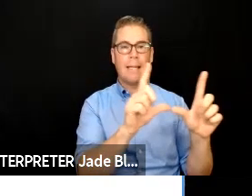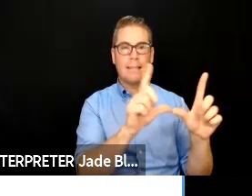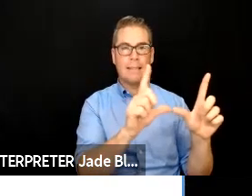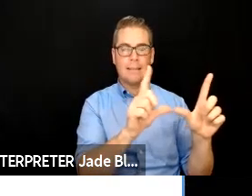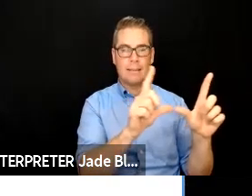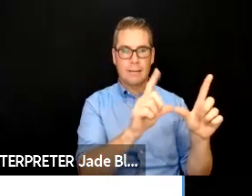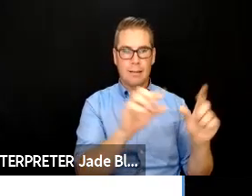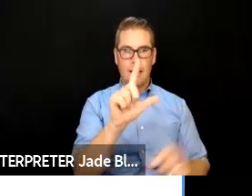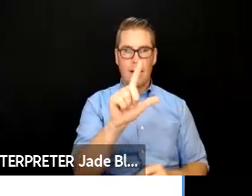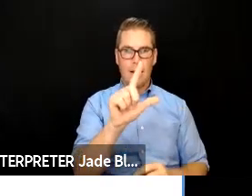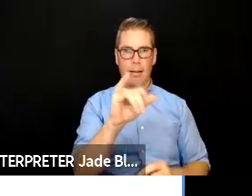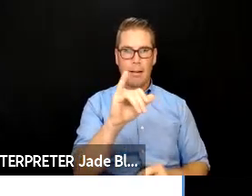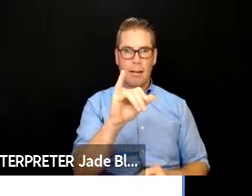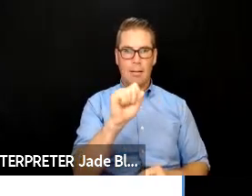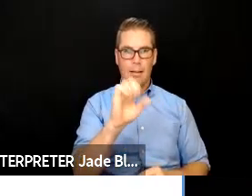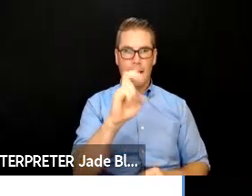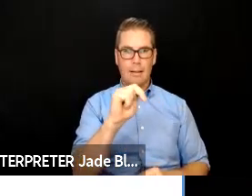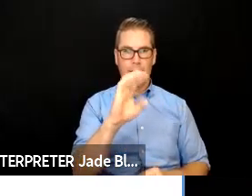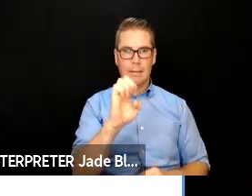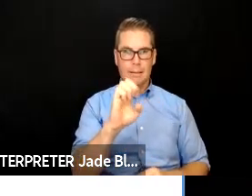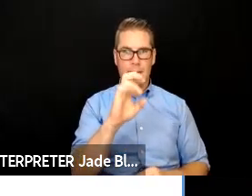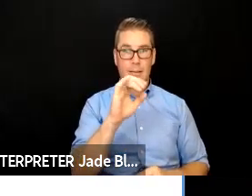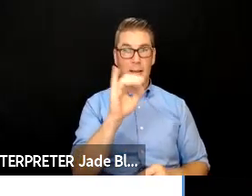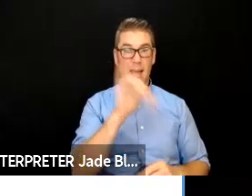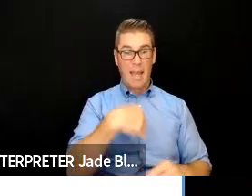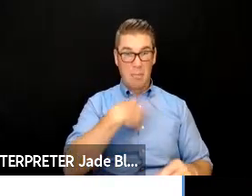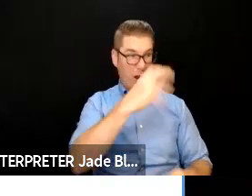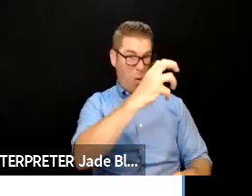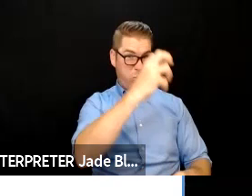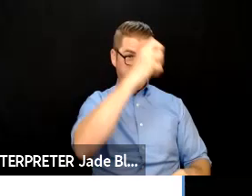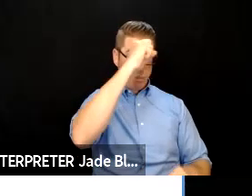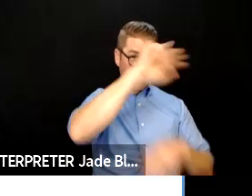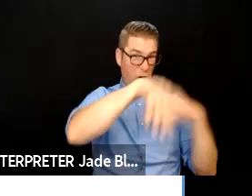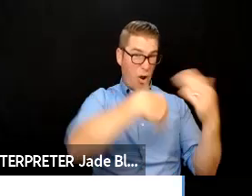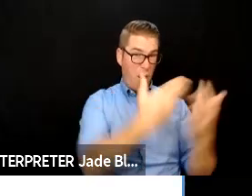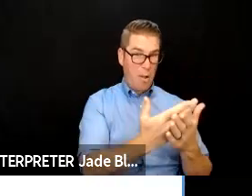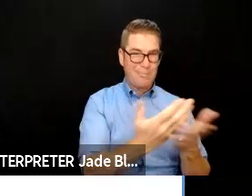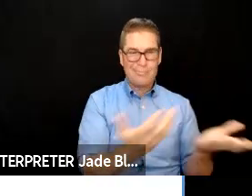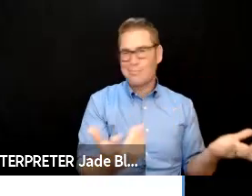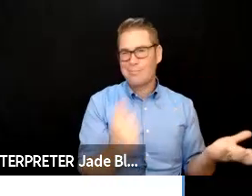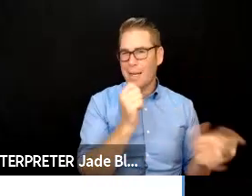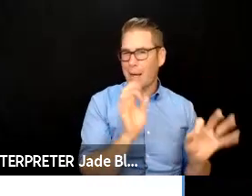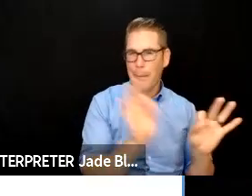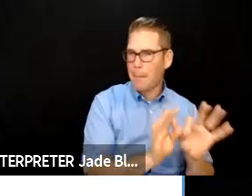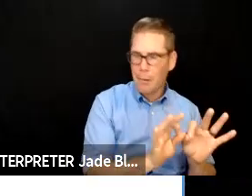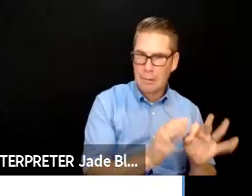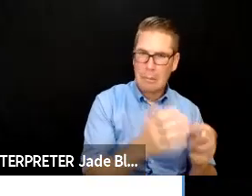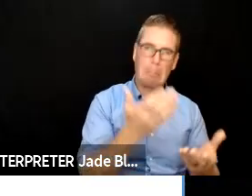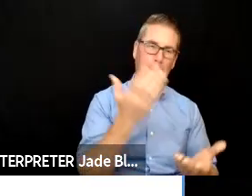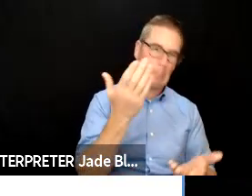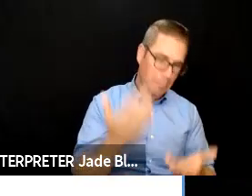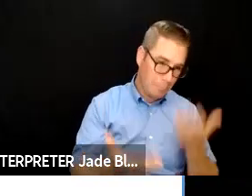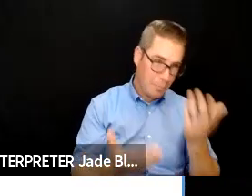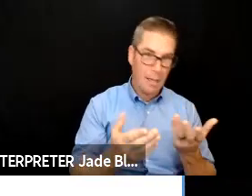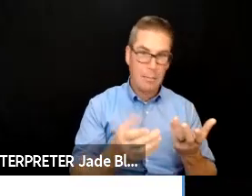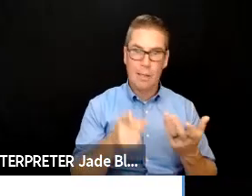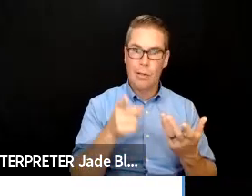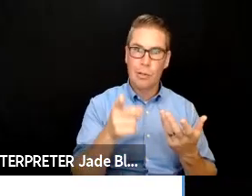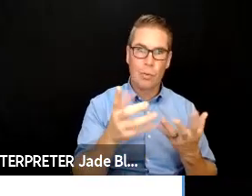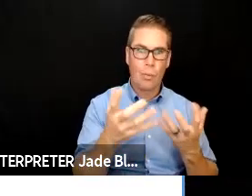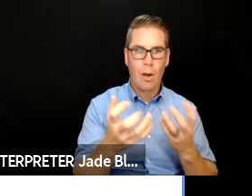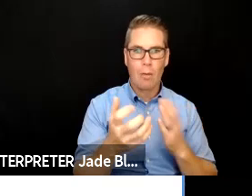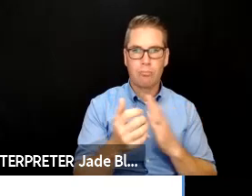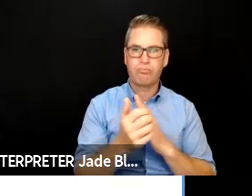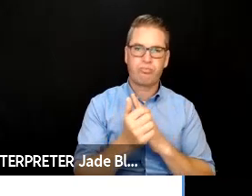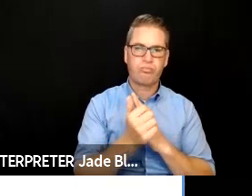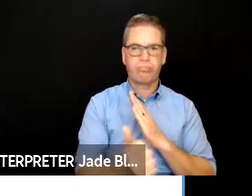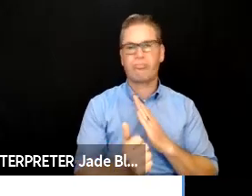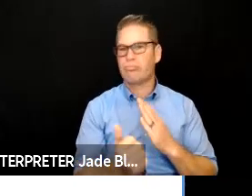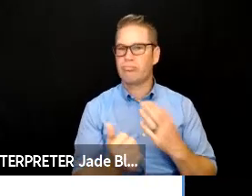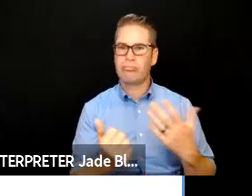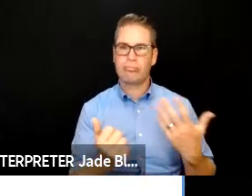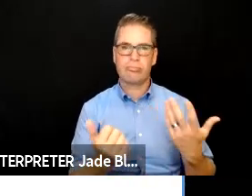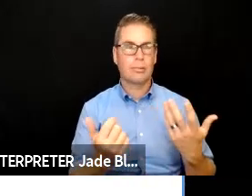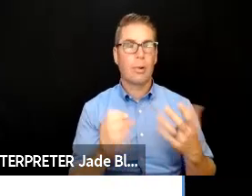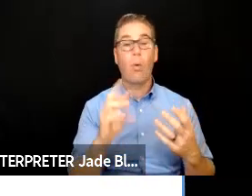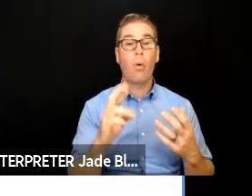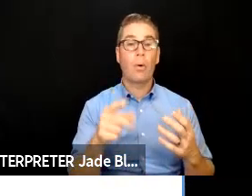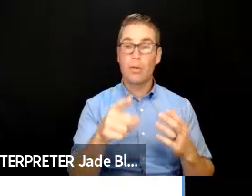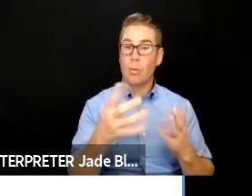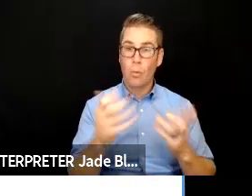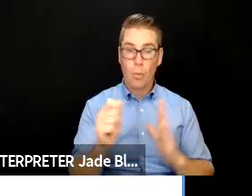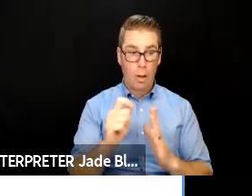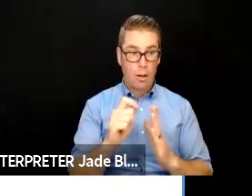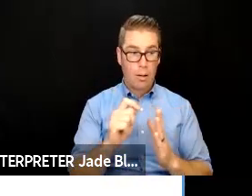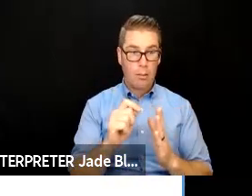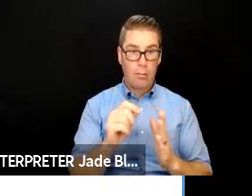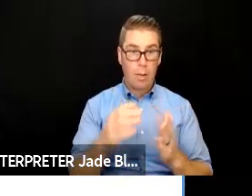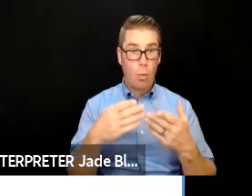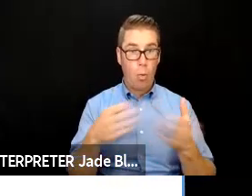Sally Potter: I don't think that it is really that important to memorize these unless maybe you feel like you want to become you know an author of an open textbook. And so you need to decide, you know, which which